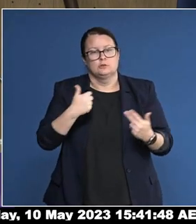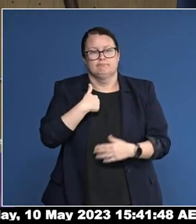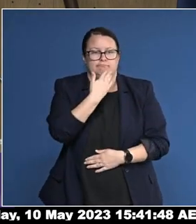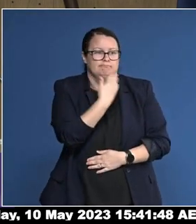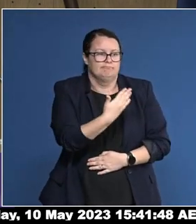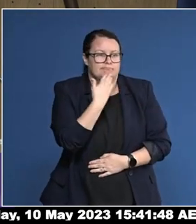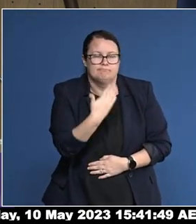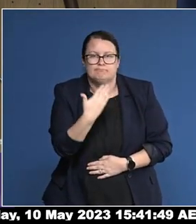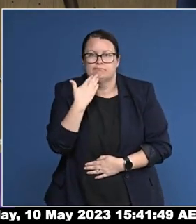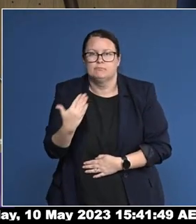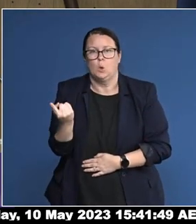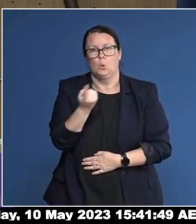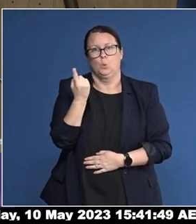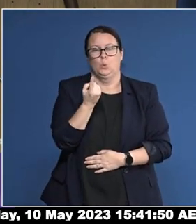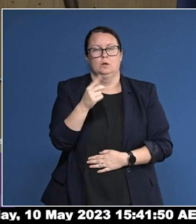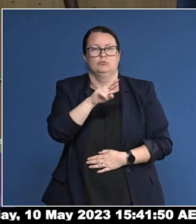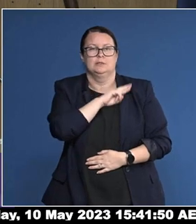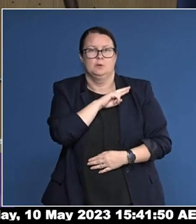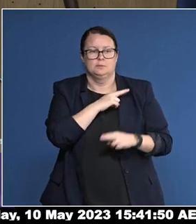responsible for preparing and conducting the hearing.